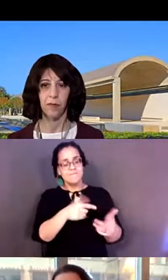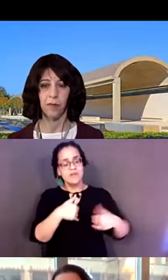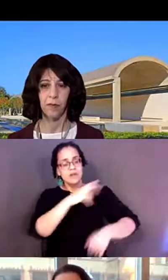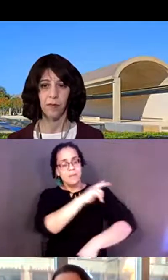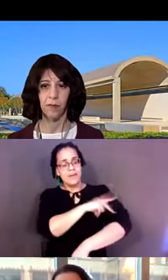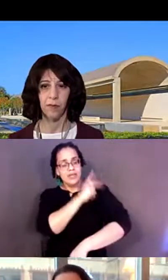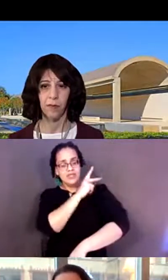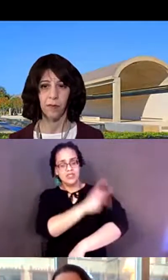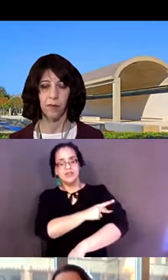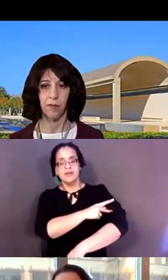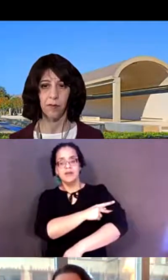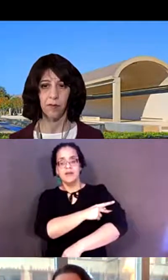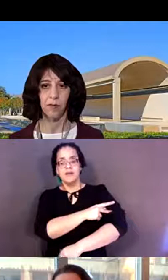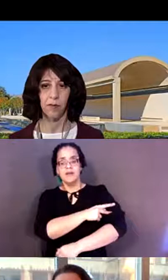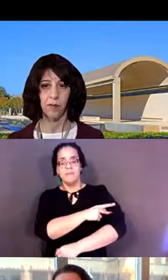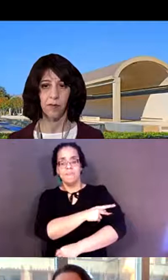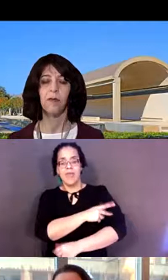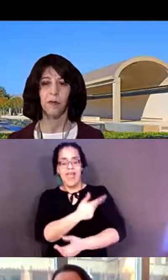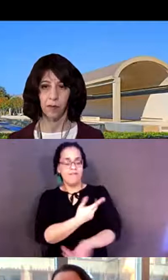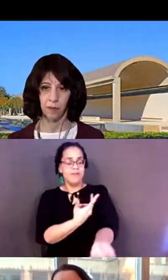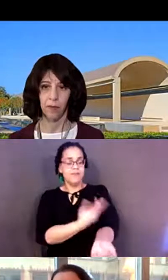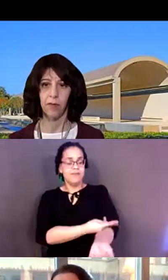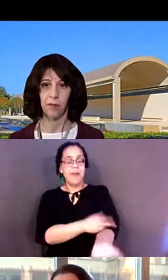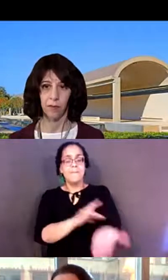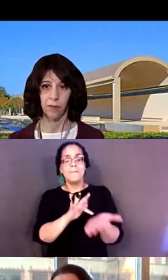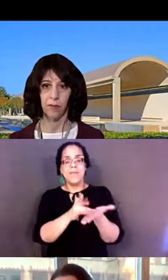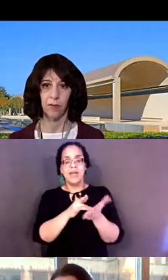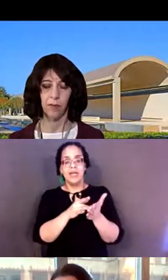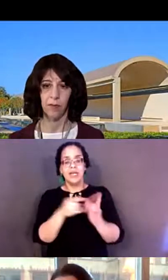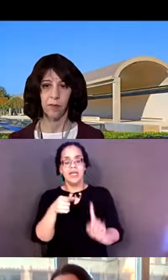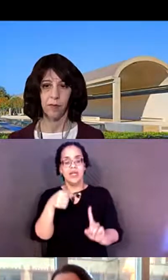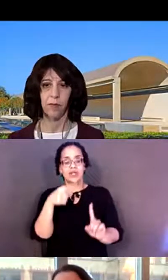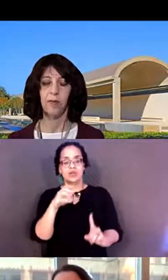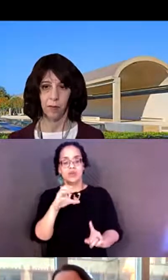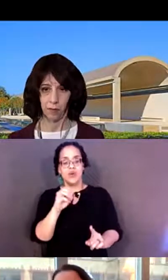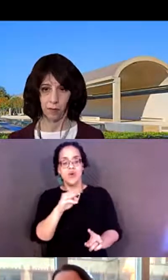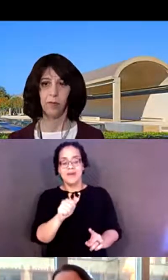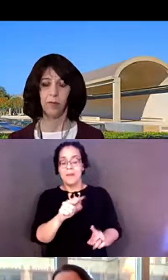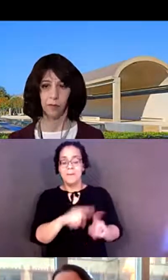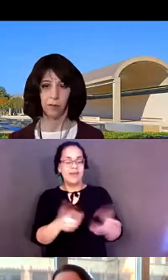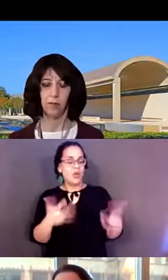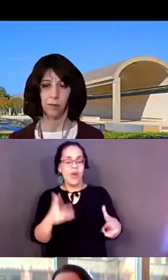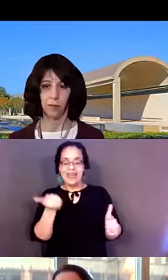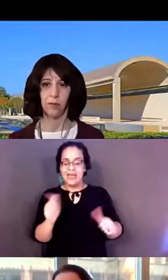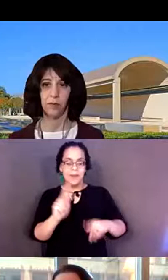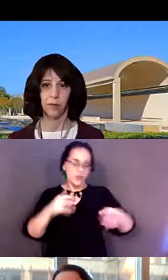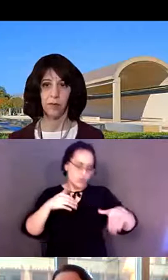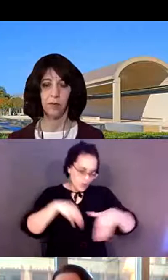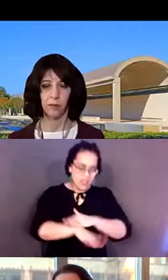um a medically induced coma and they didn't want anyone in the room